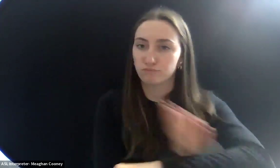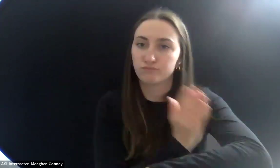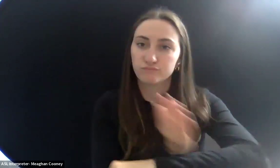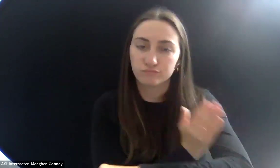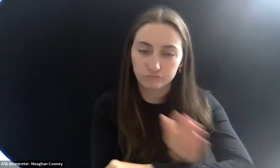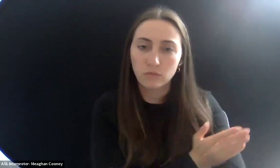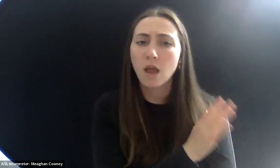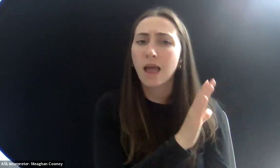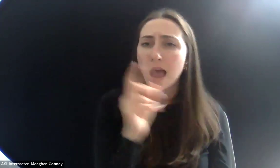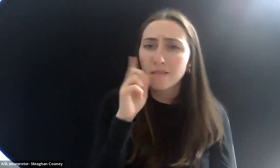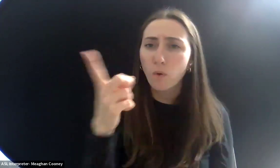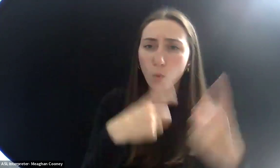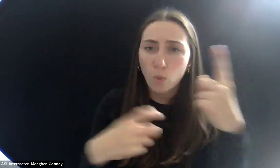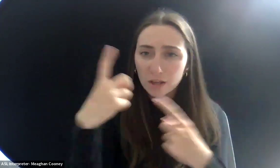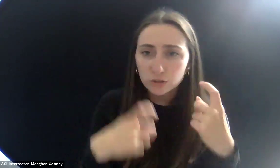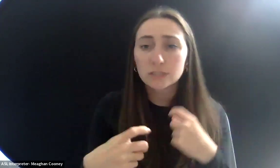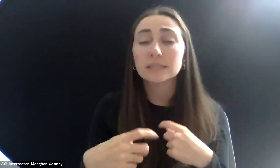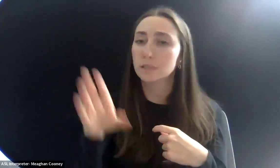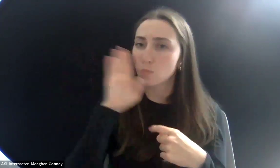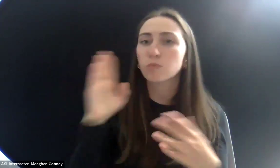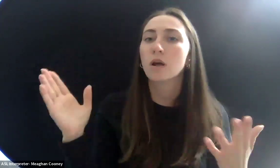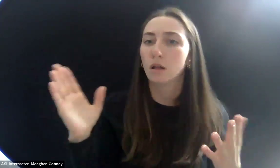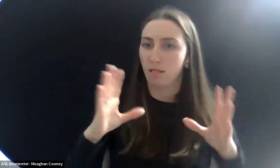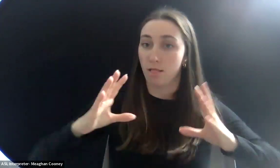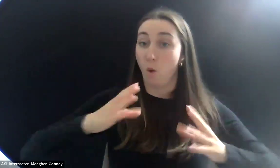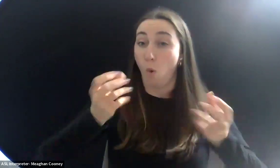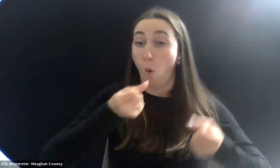And in terms of questions, we will take questions at the end of each segment.